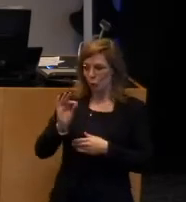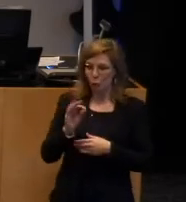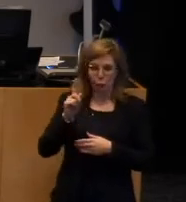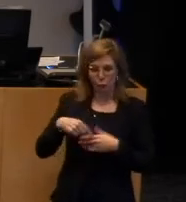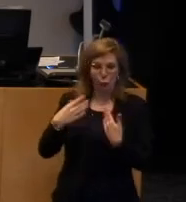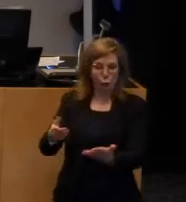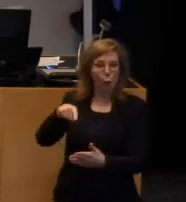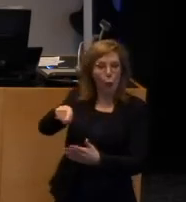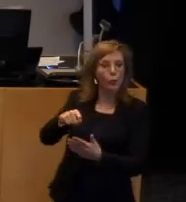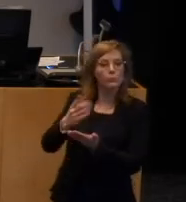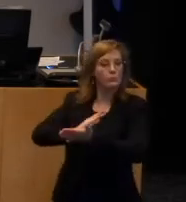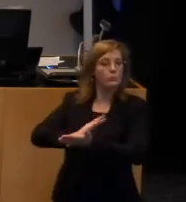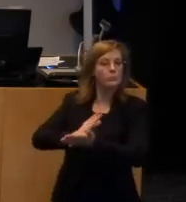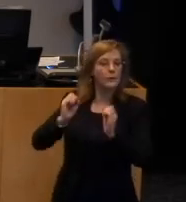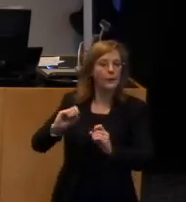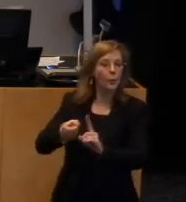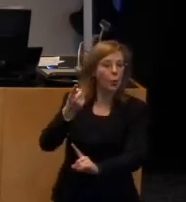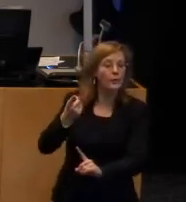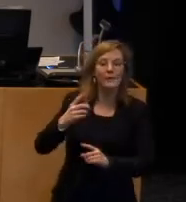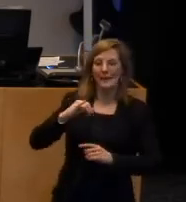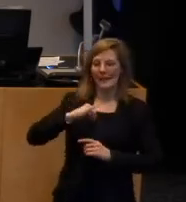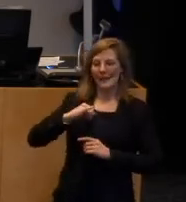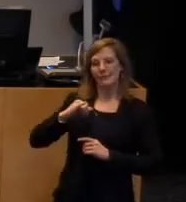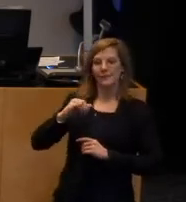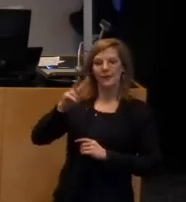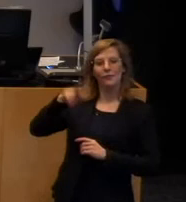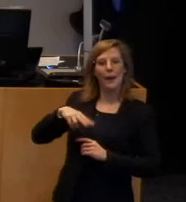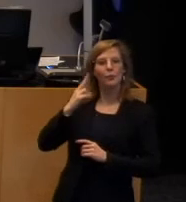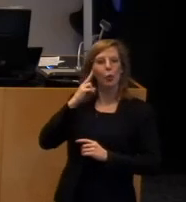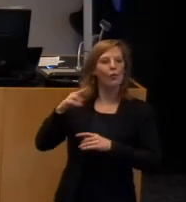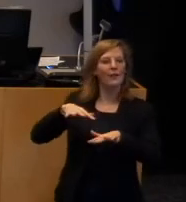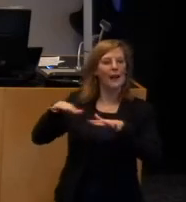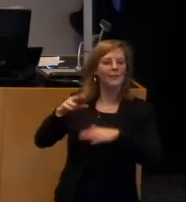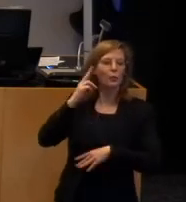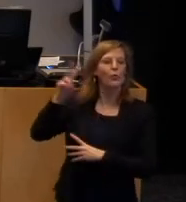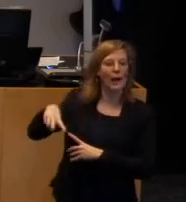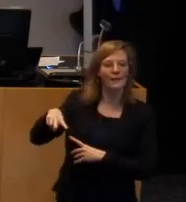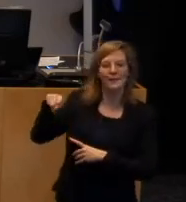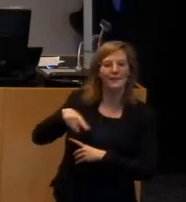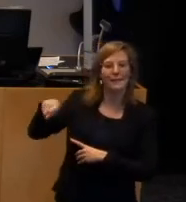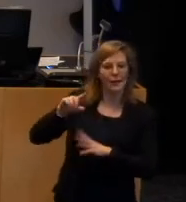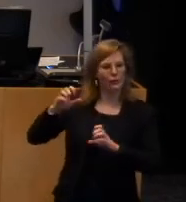The Flemish Deaf organisation, Doof Vlaanderen, actually lobbies quite strongly,